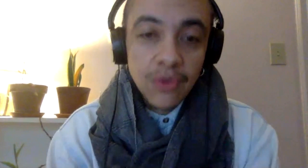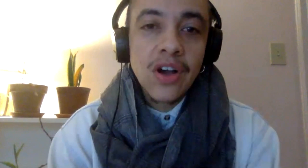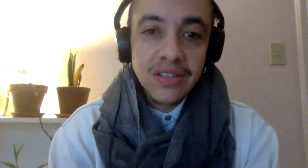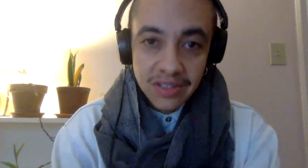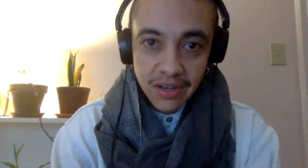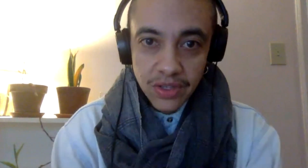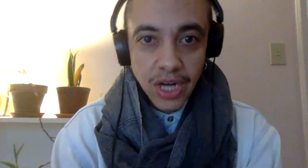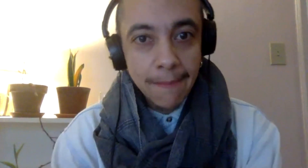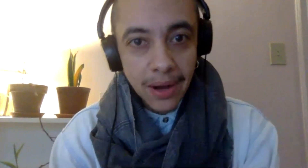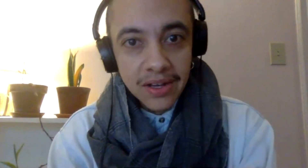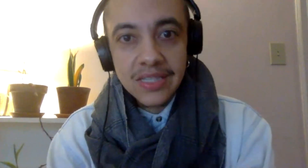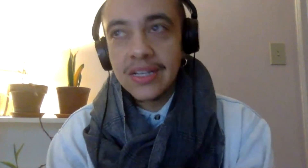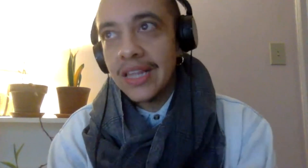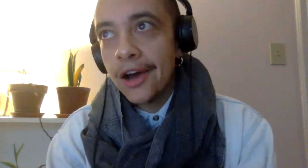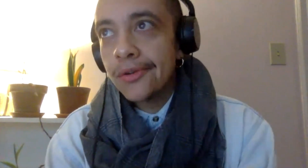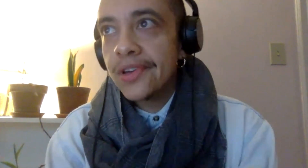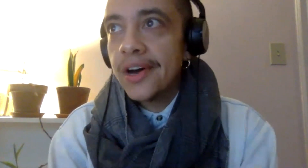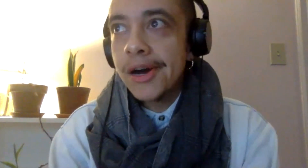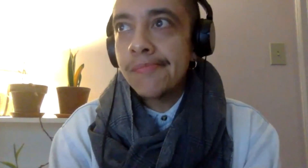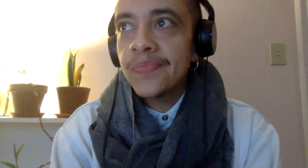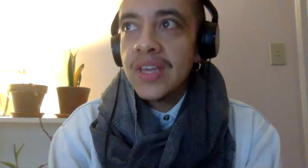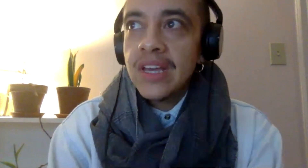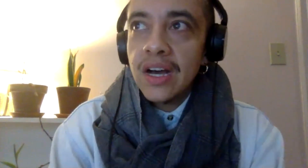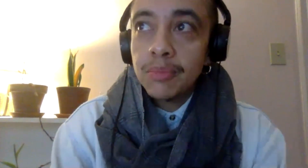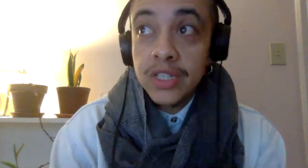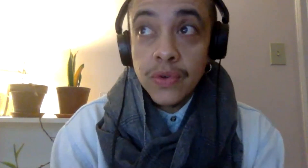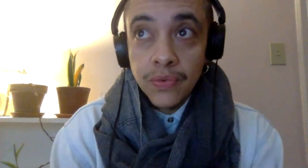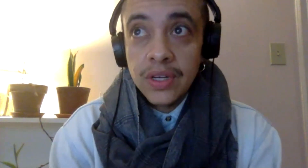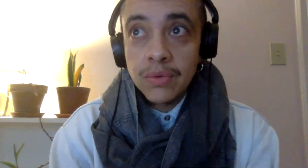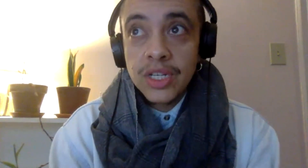the contents of the chatbox aloud.Feel free to reach